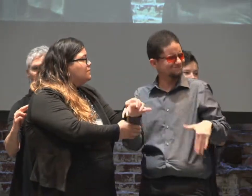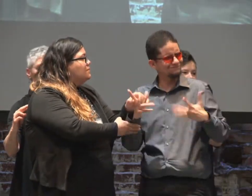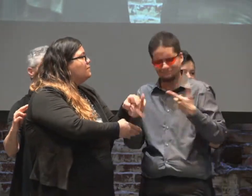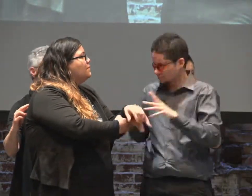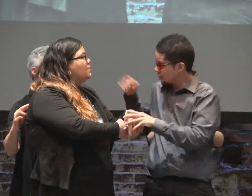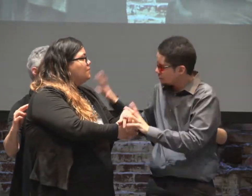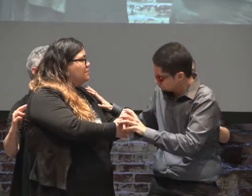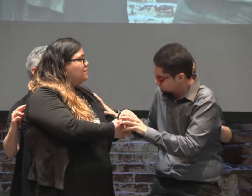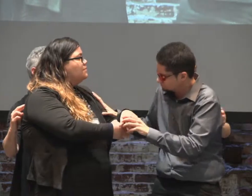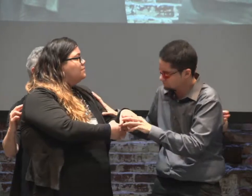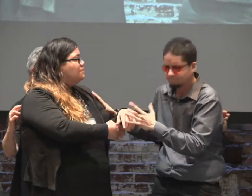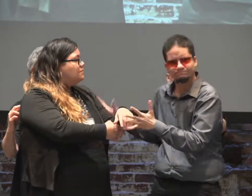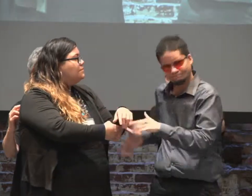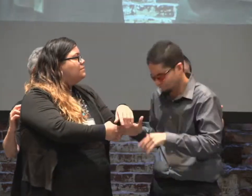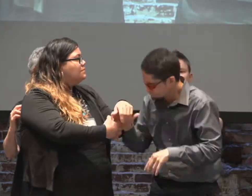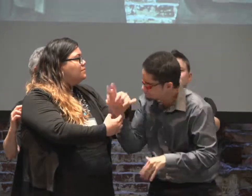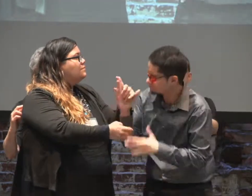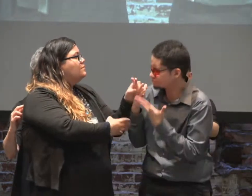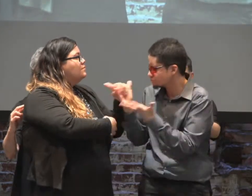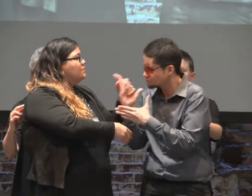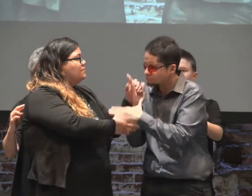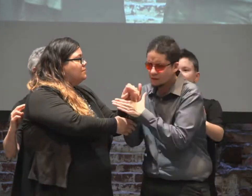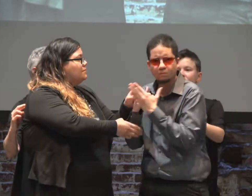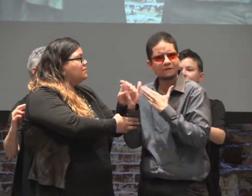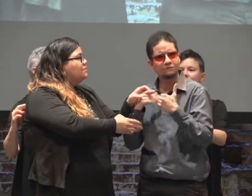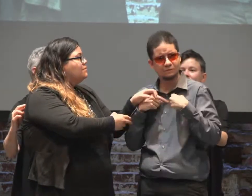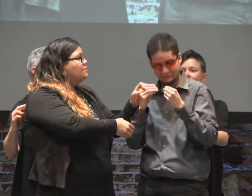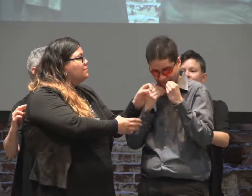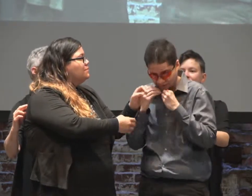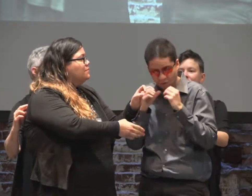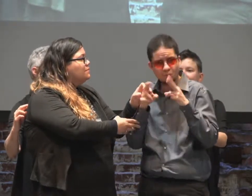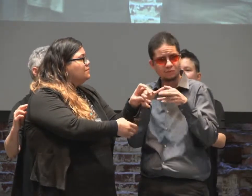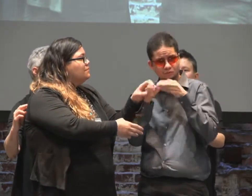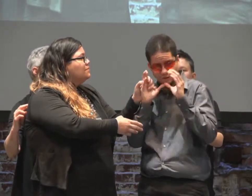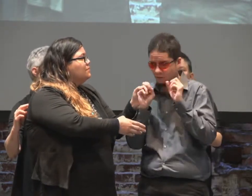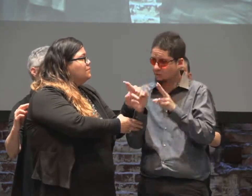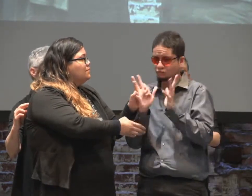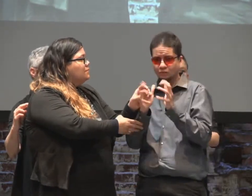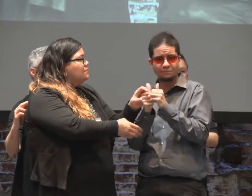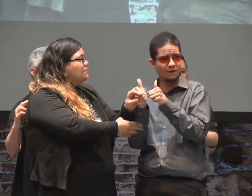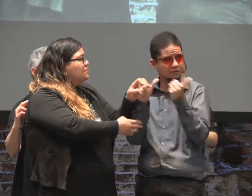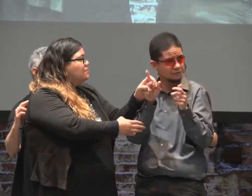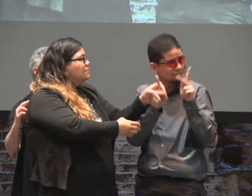Some of those norms in terms of turn-taking when we're in this kind of intimate space,